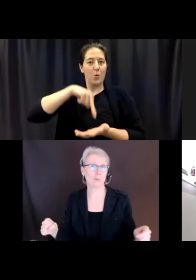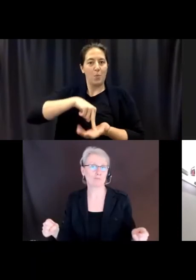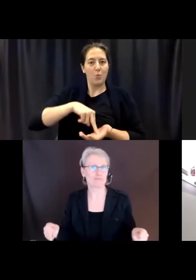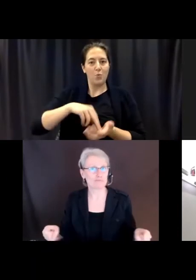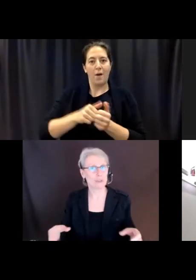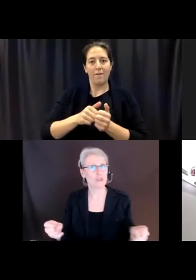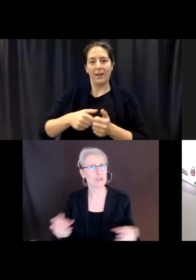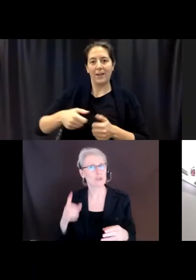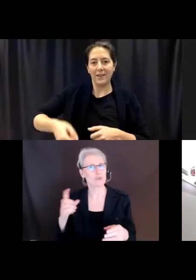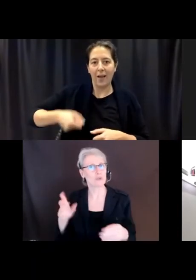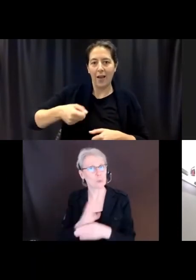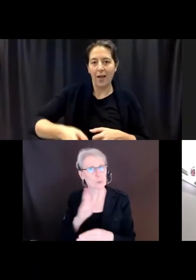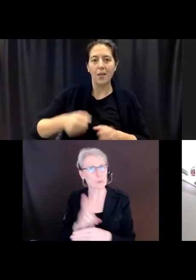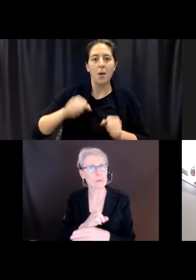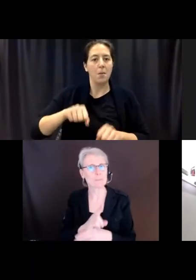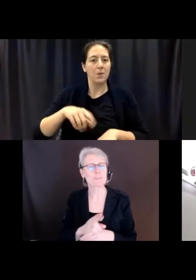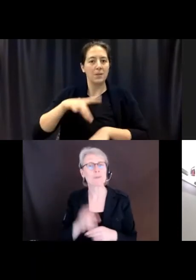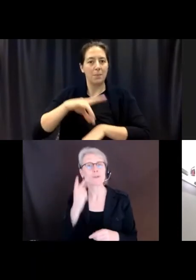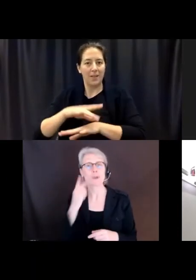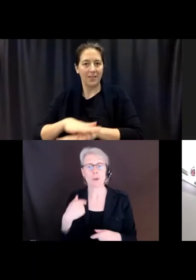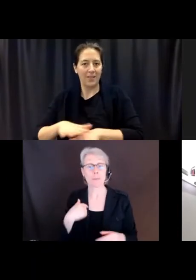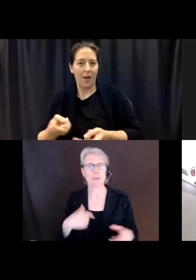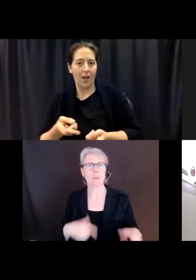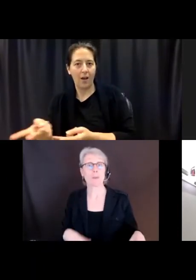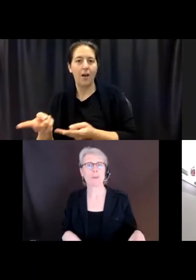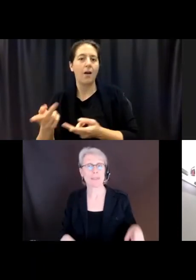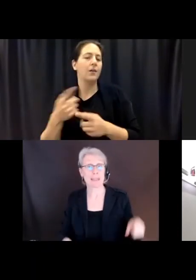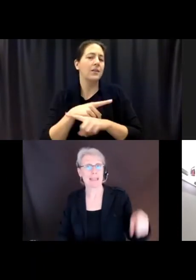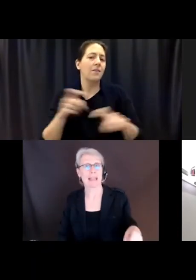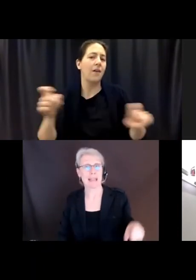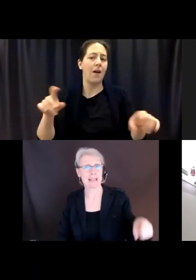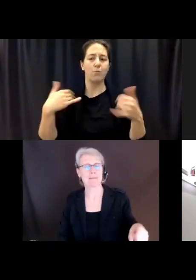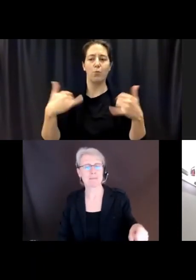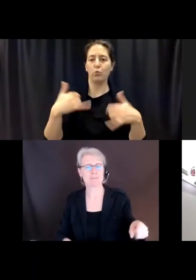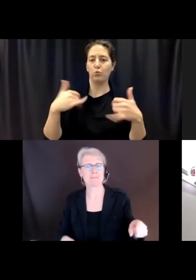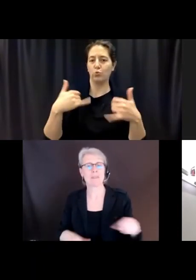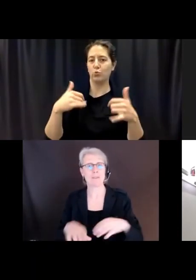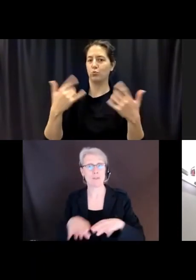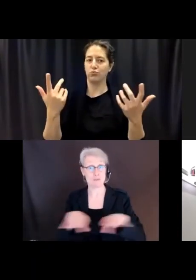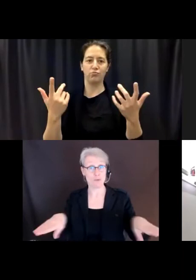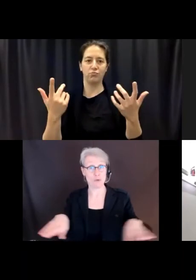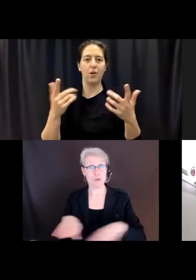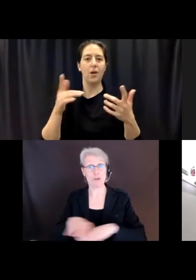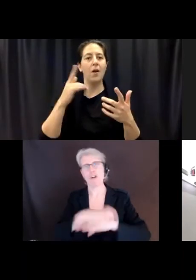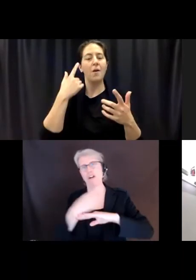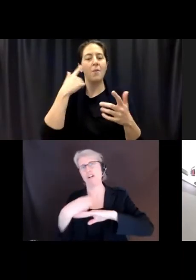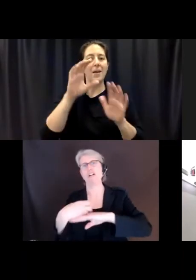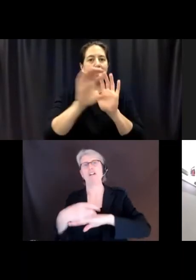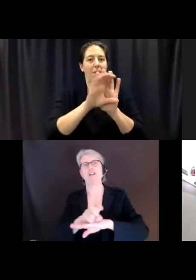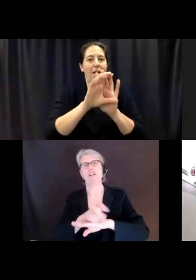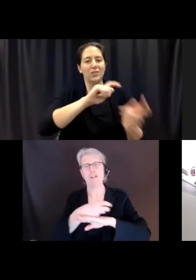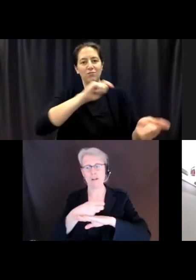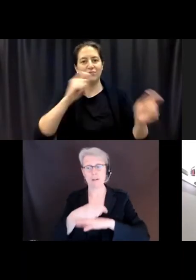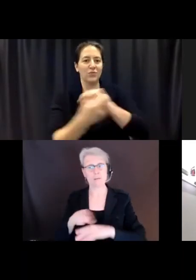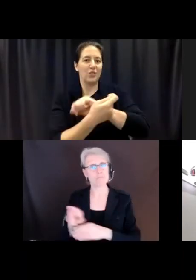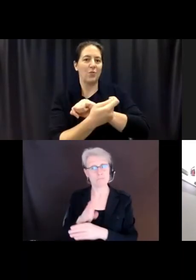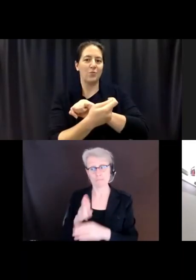SAW ME WALKING WITH A CANE. WE CAN GO ON THE FLOOR. WE CAN USE THE WHEELCHAIR, WE CAN USE